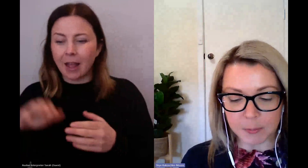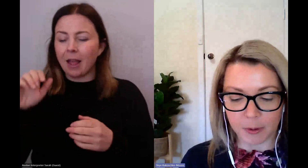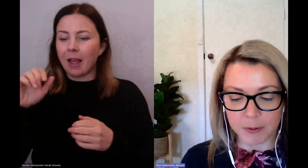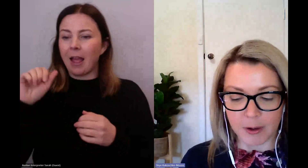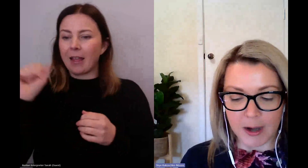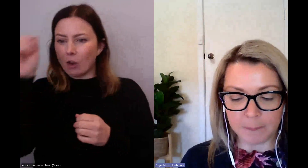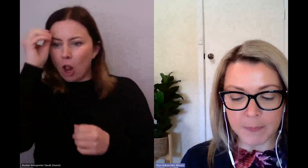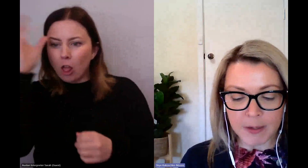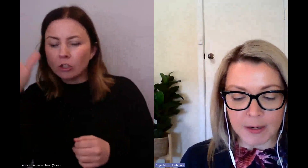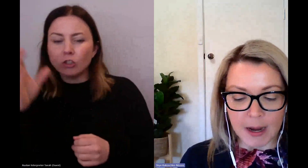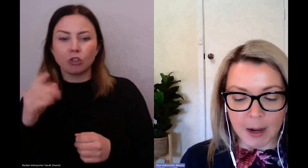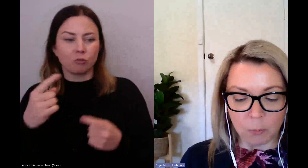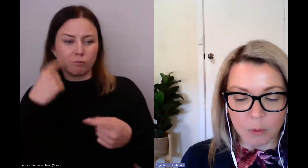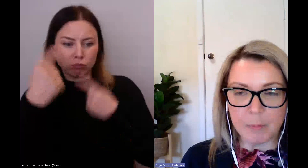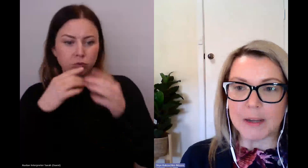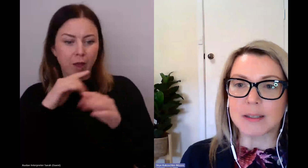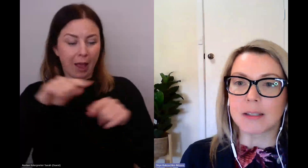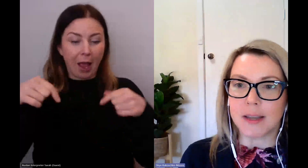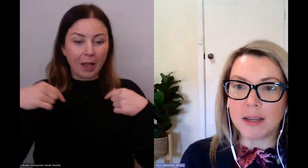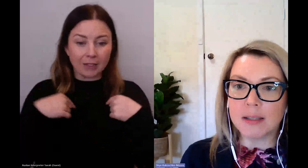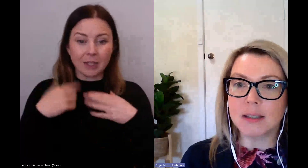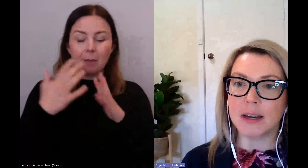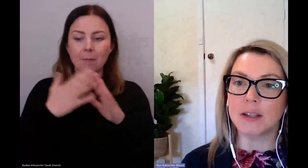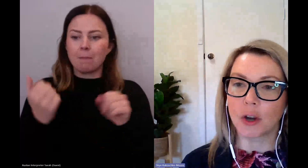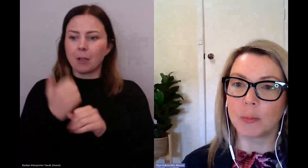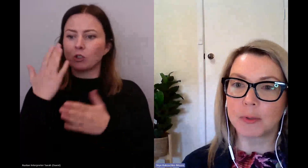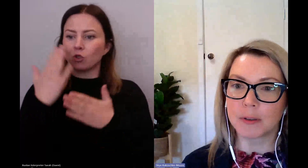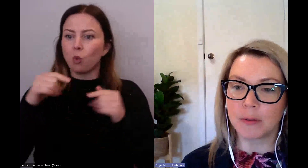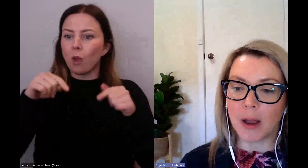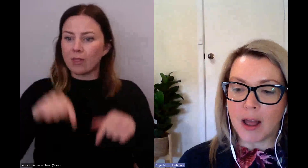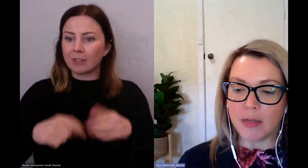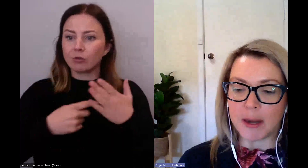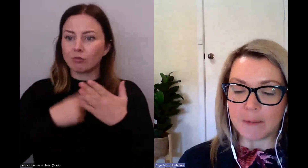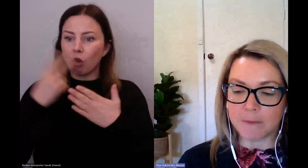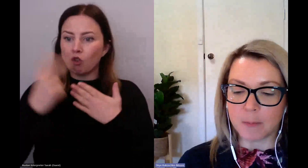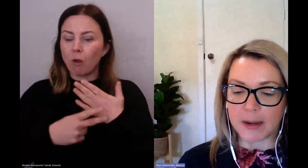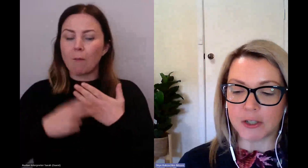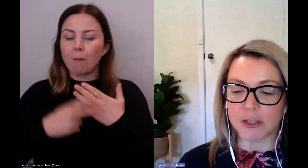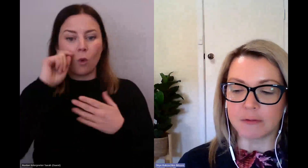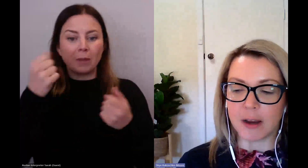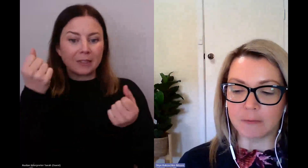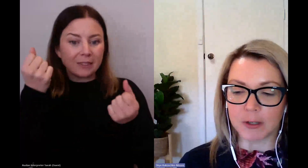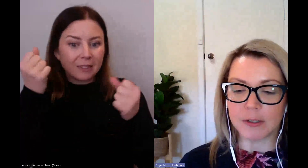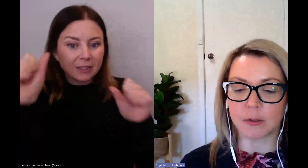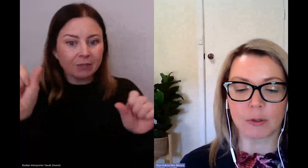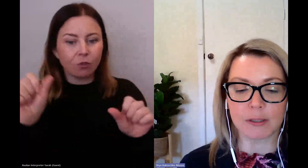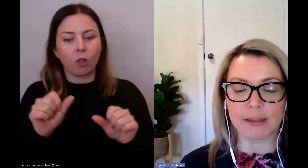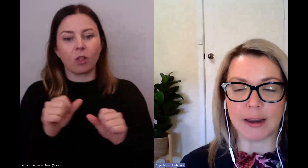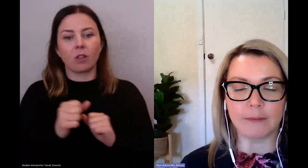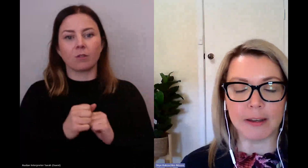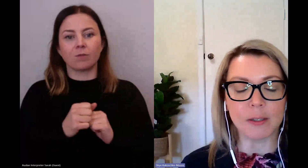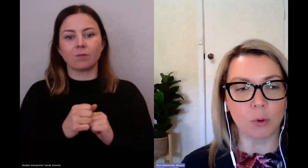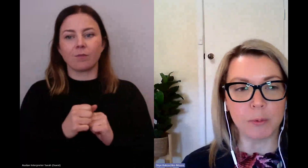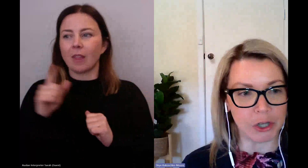this program will be a success in terms of the information and resources and events we'll be